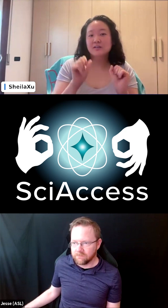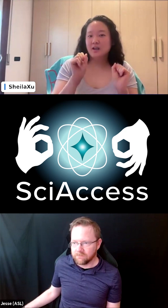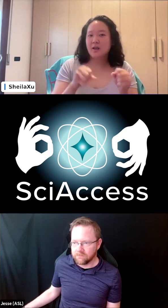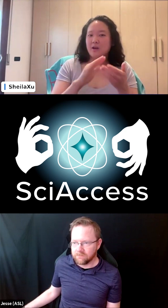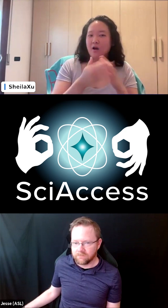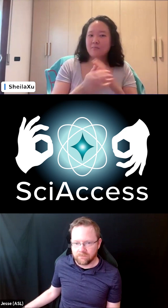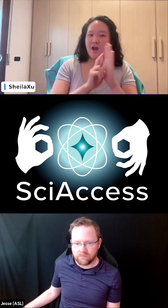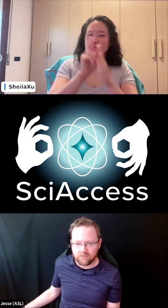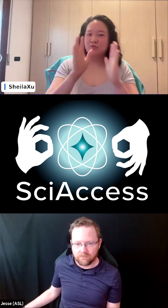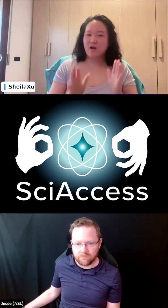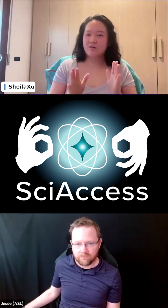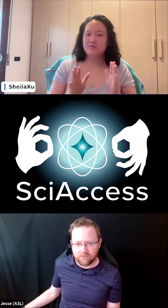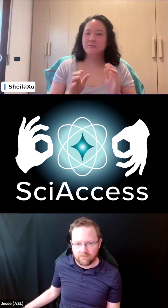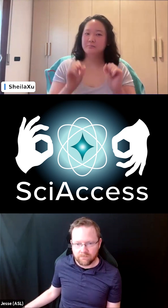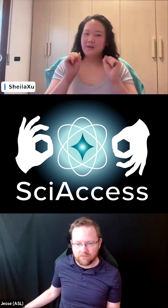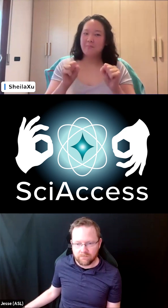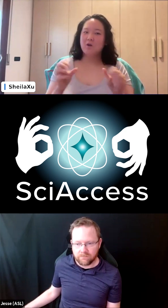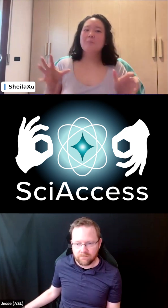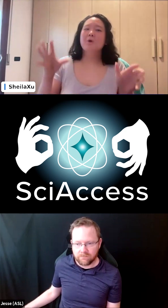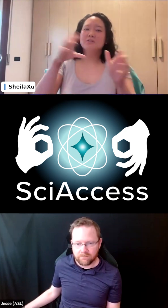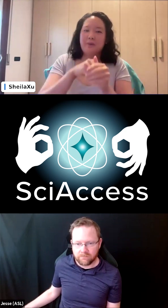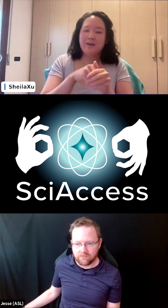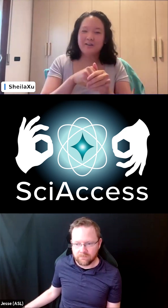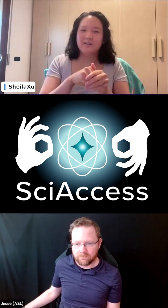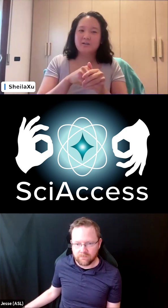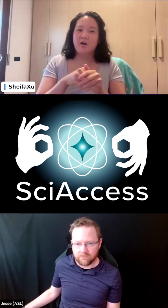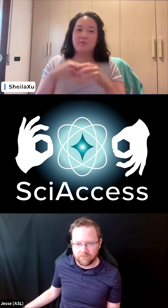hearing people can become astronauts.